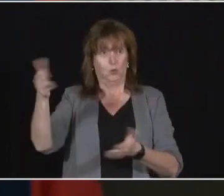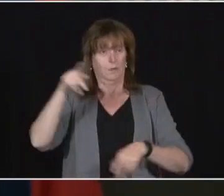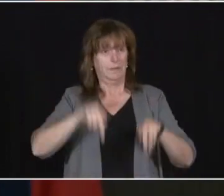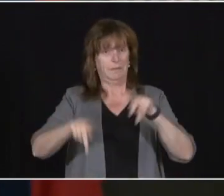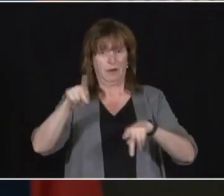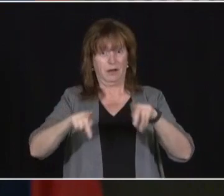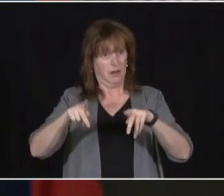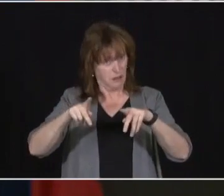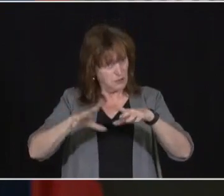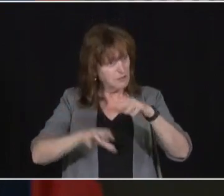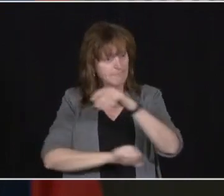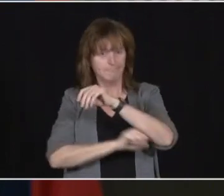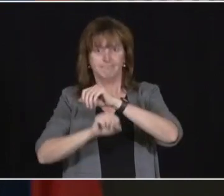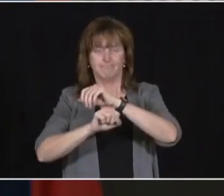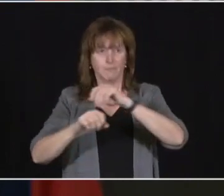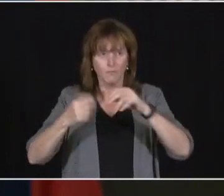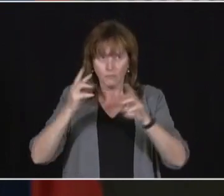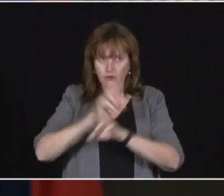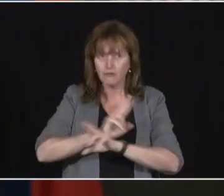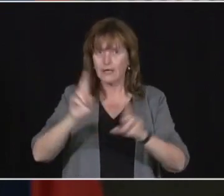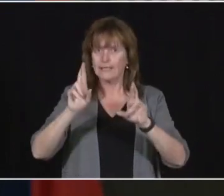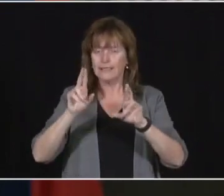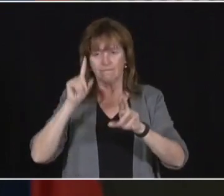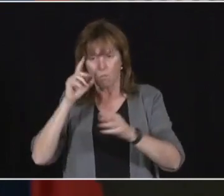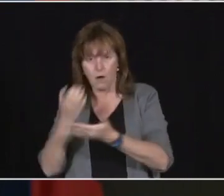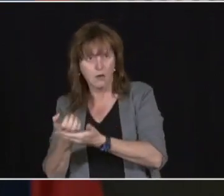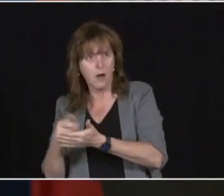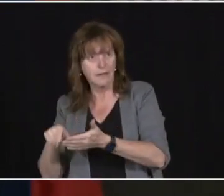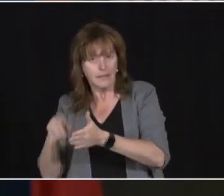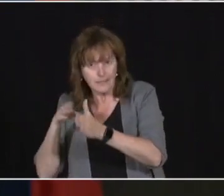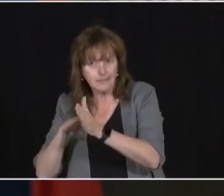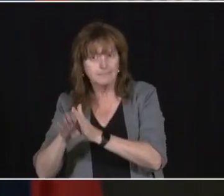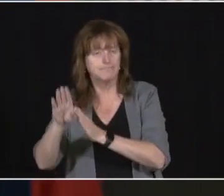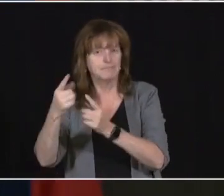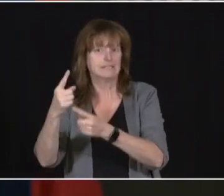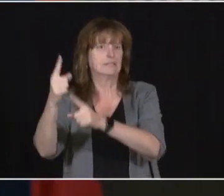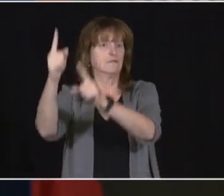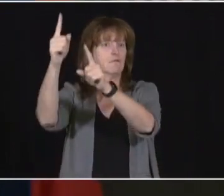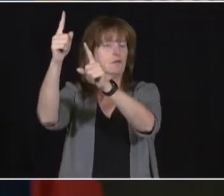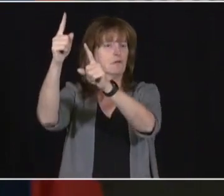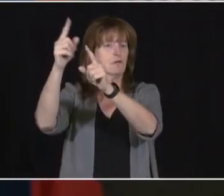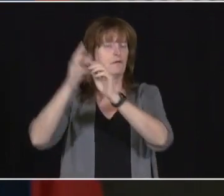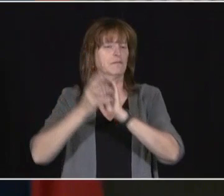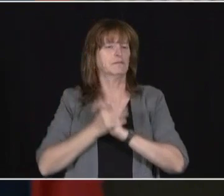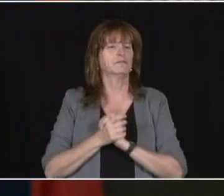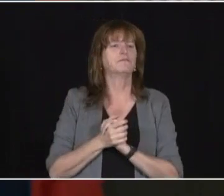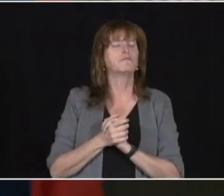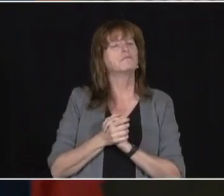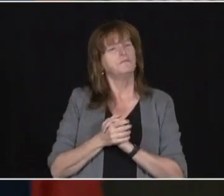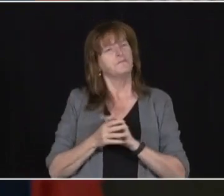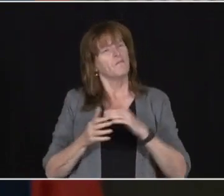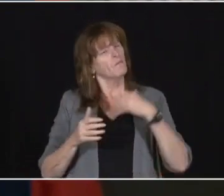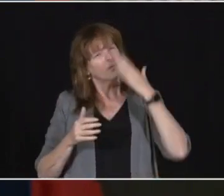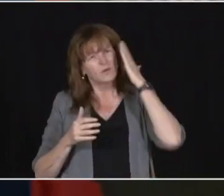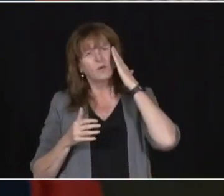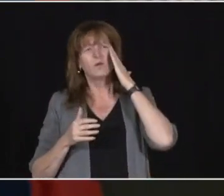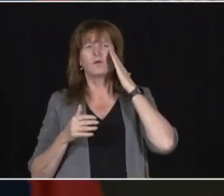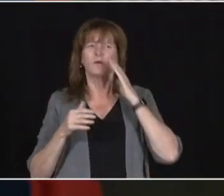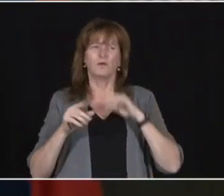strong foundation for Ontario's long-term economic recovery. I know many other sectors have felt the economic impact of COVID-19. Many workers